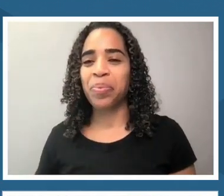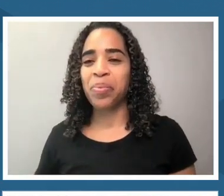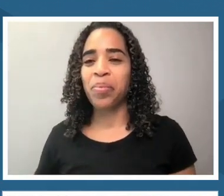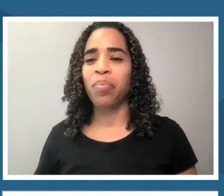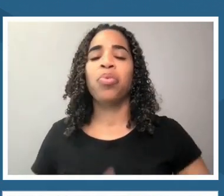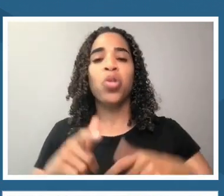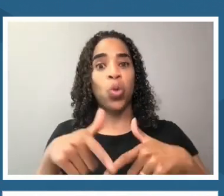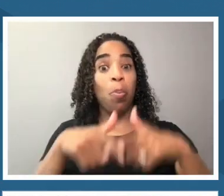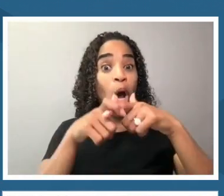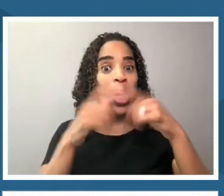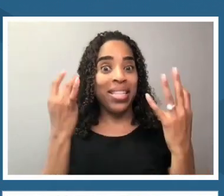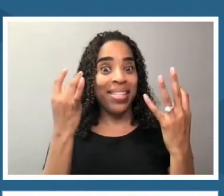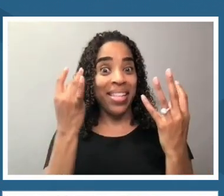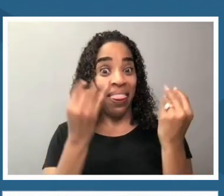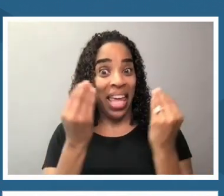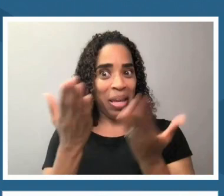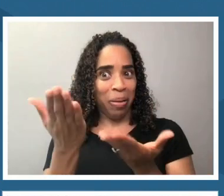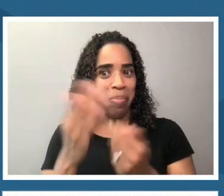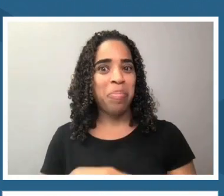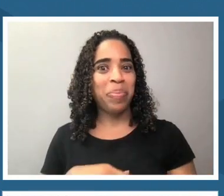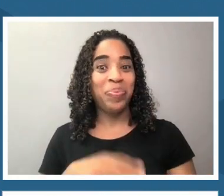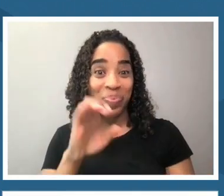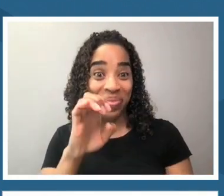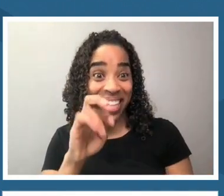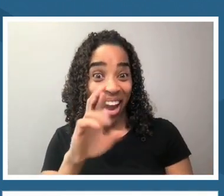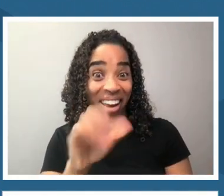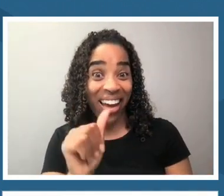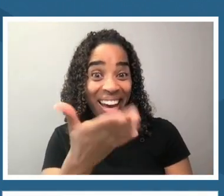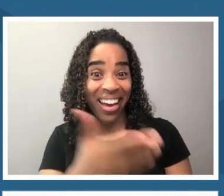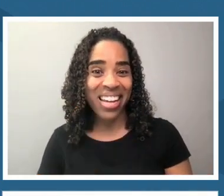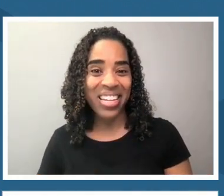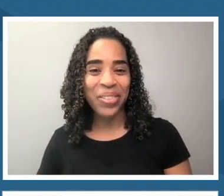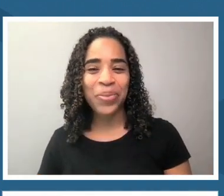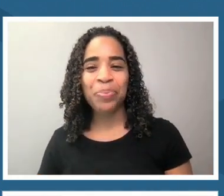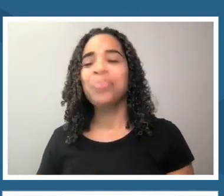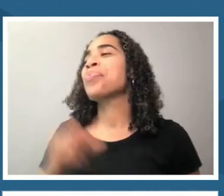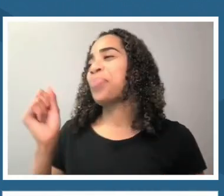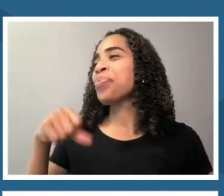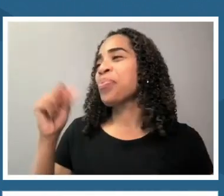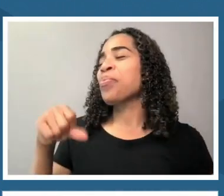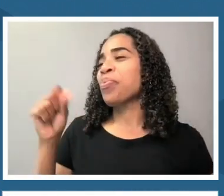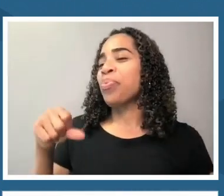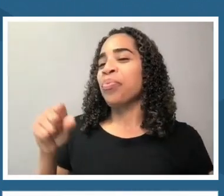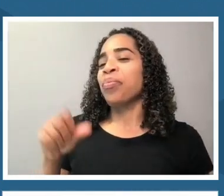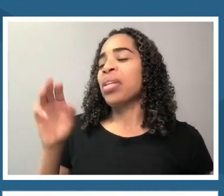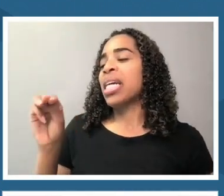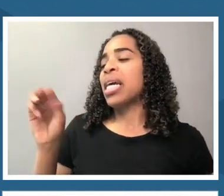erica yeah mary and i have just mary's just